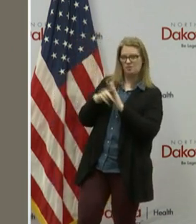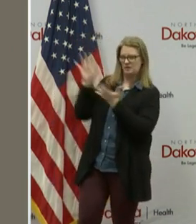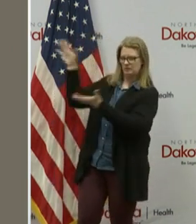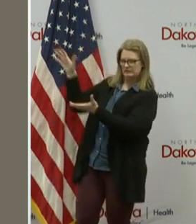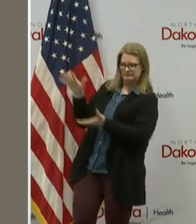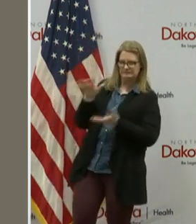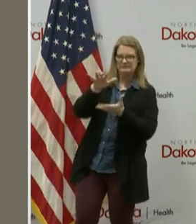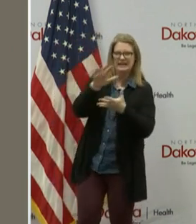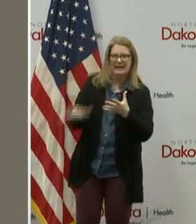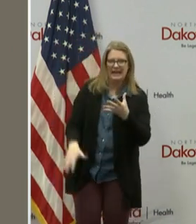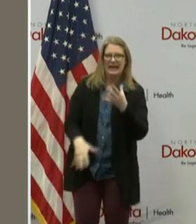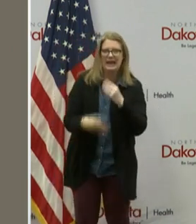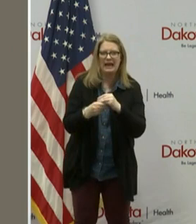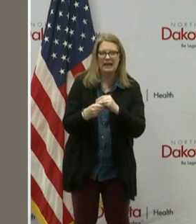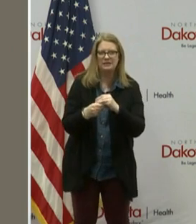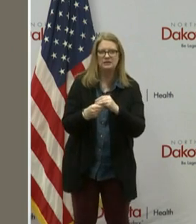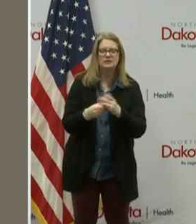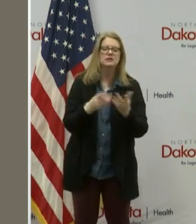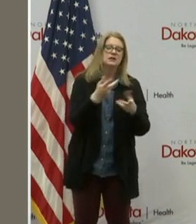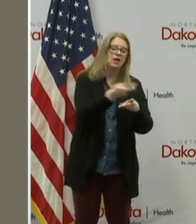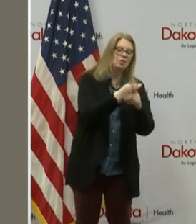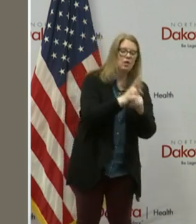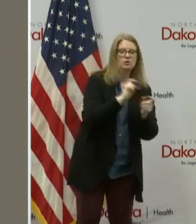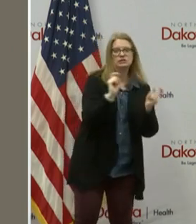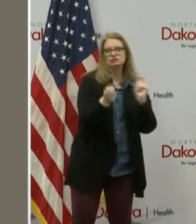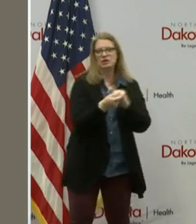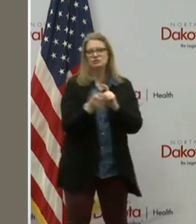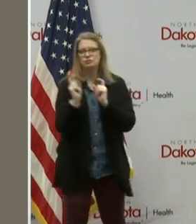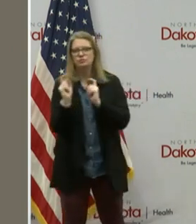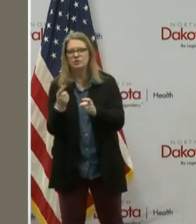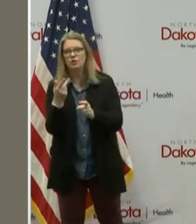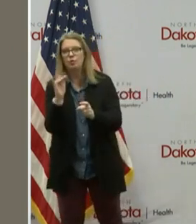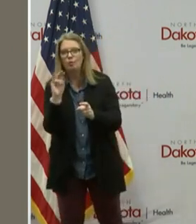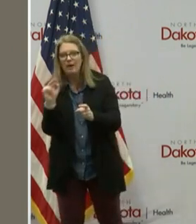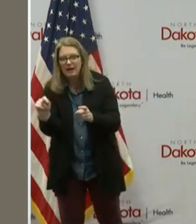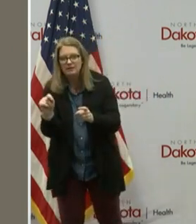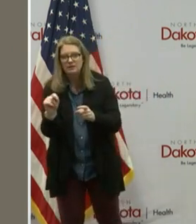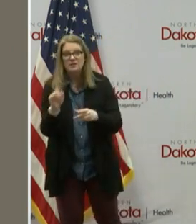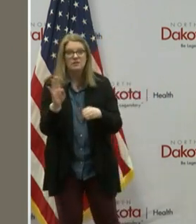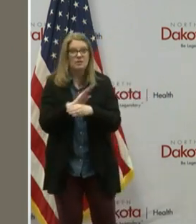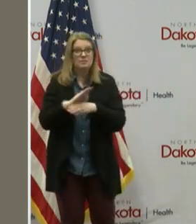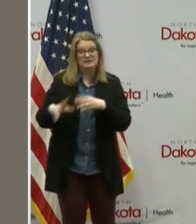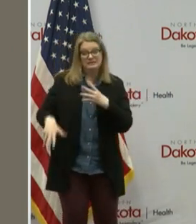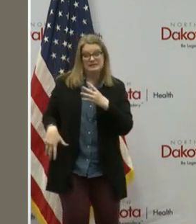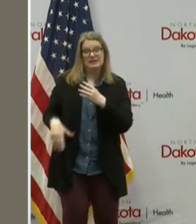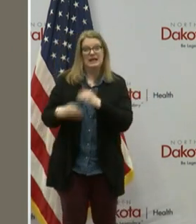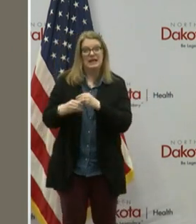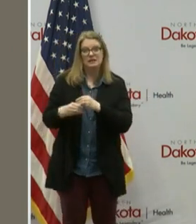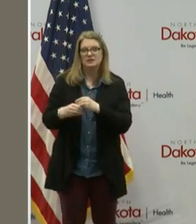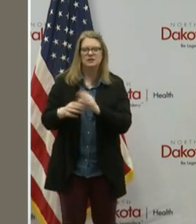AND AGAIN WE WILL CONTINUE TO ADVOCATE WITH THE FEDERAL GOVERNMENT TO RELOAD THE LOAN